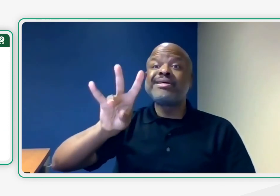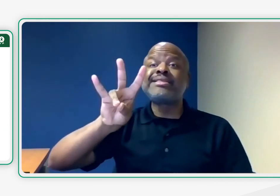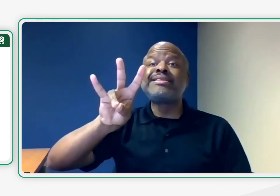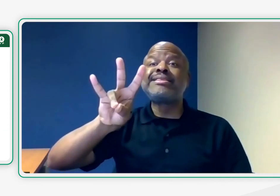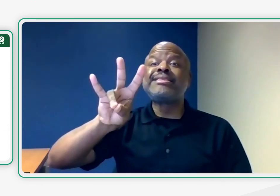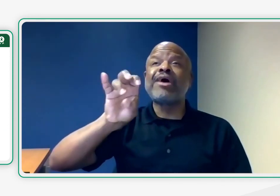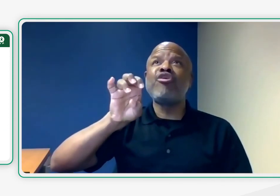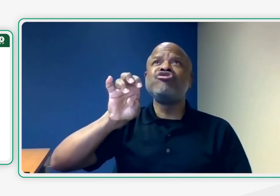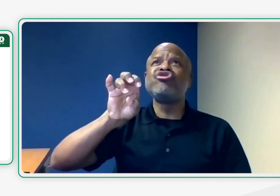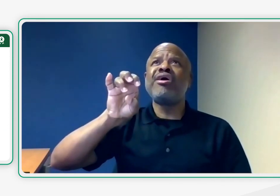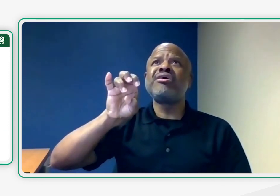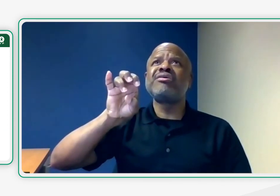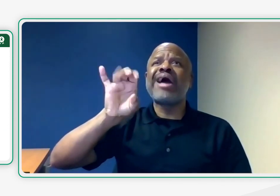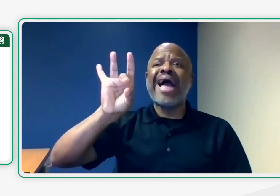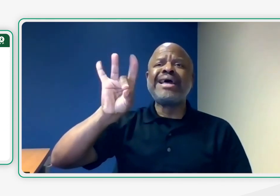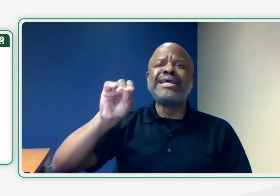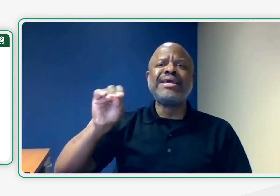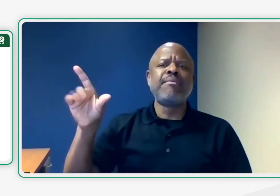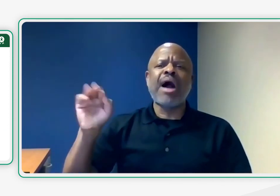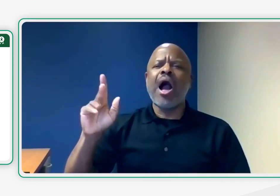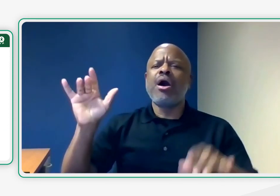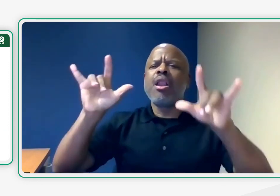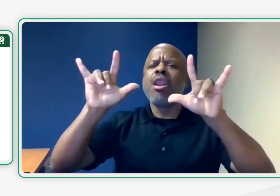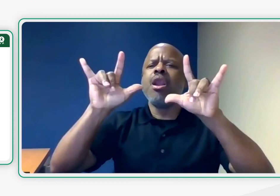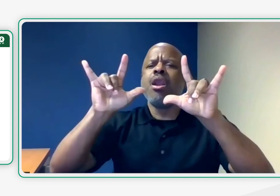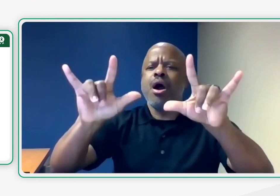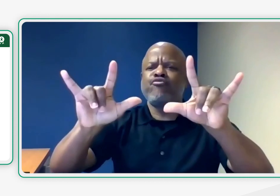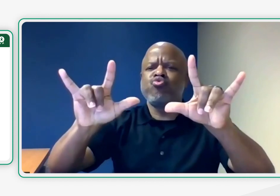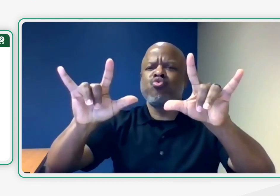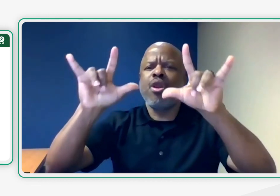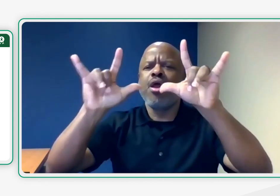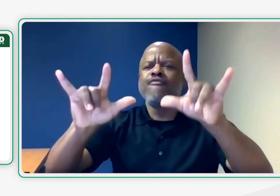But with a better credit score – if you can hit that 650 or above, if you can be 780,